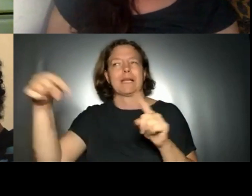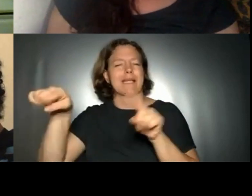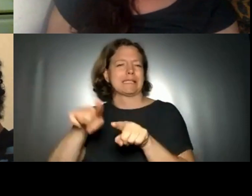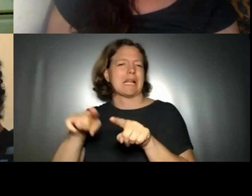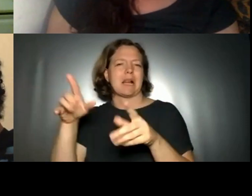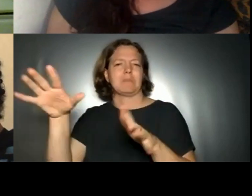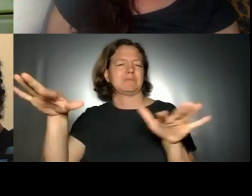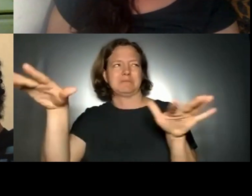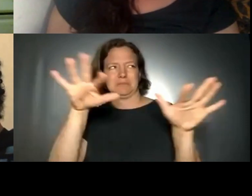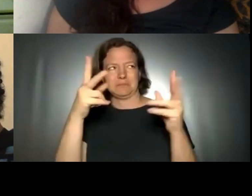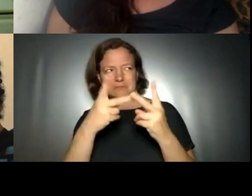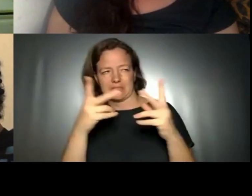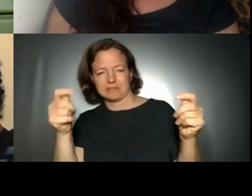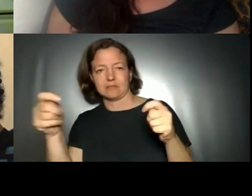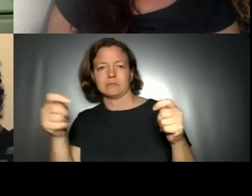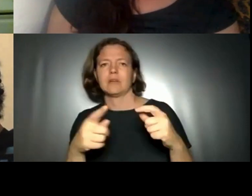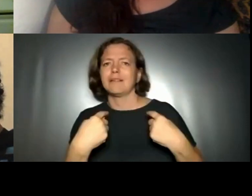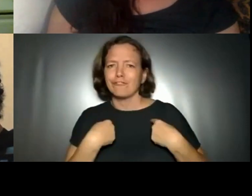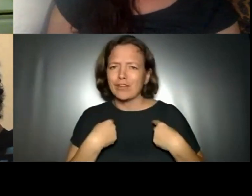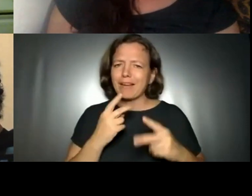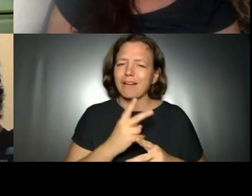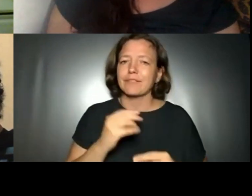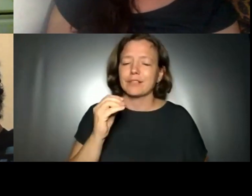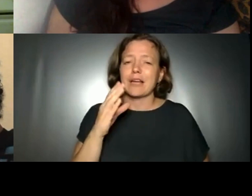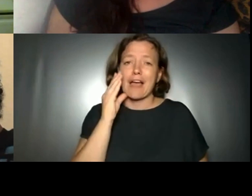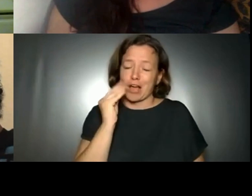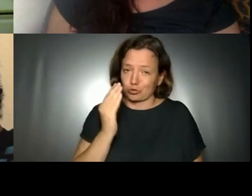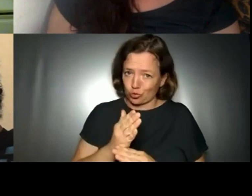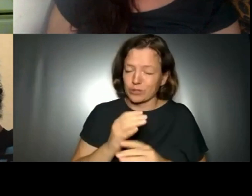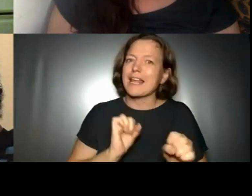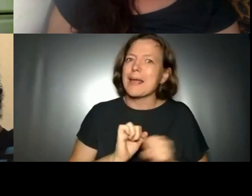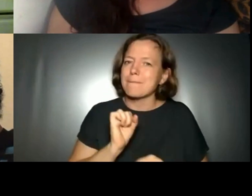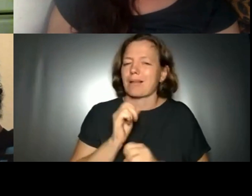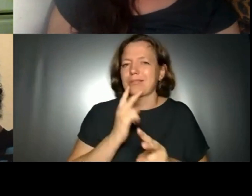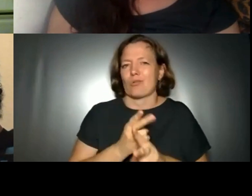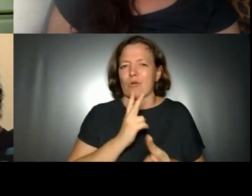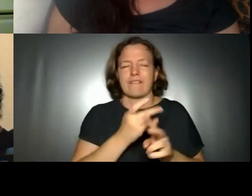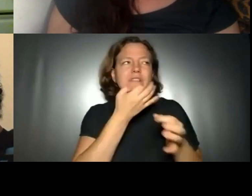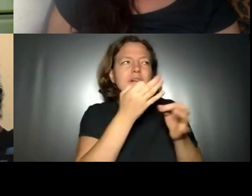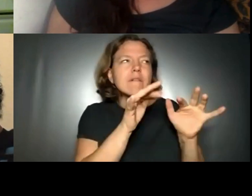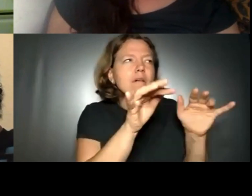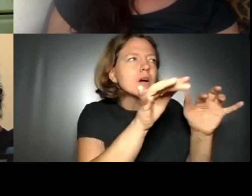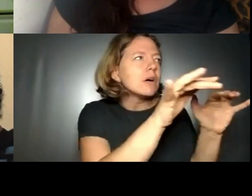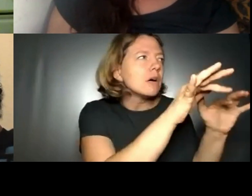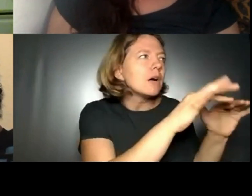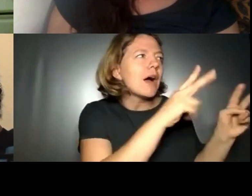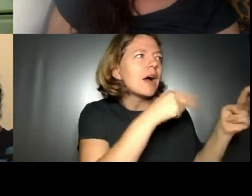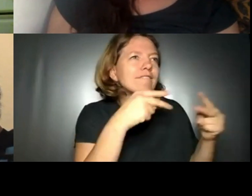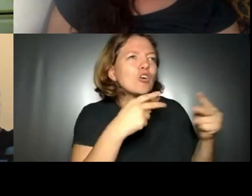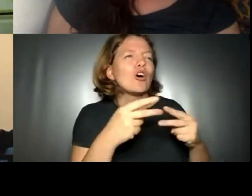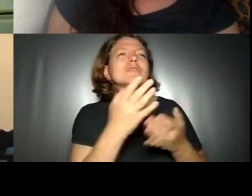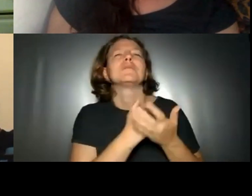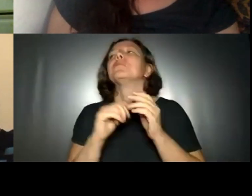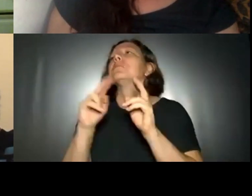We still do that because that is maybe one of the most valuable tools we have, is actually reaching out